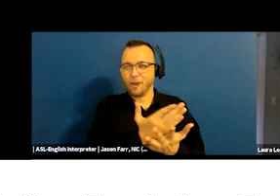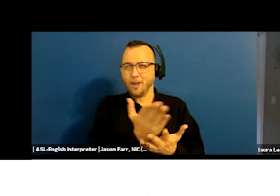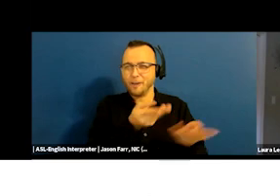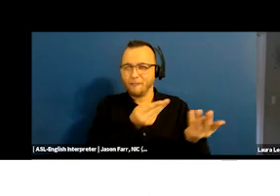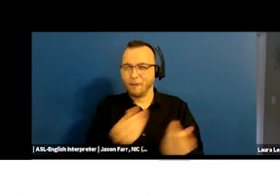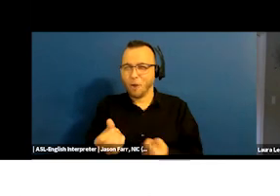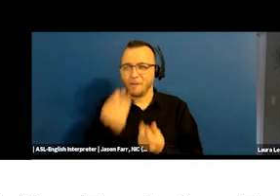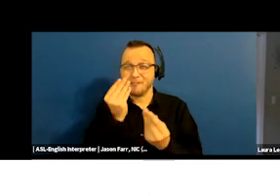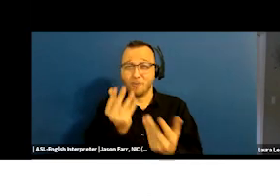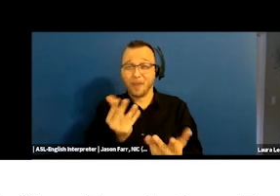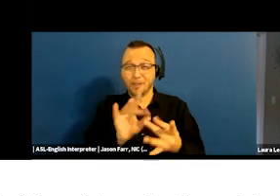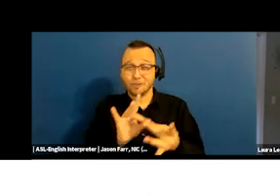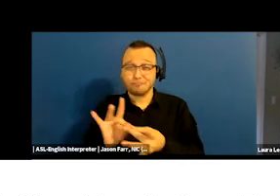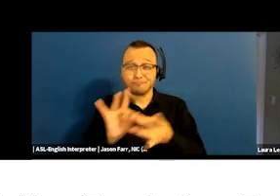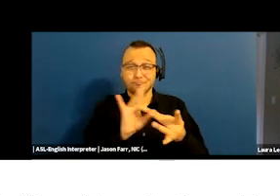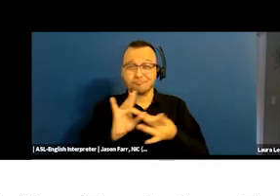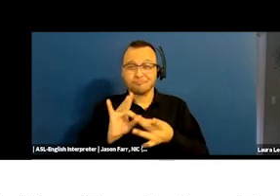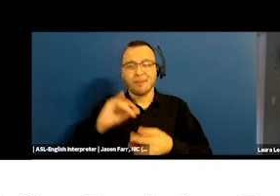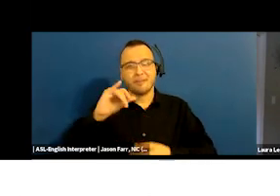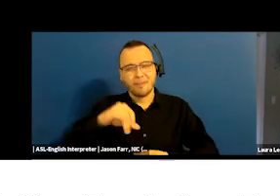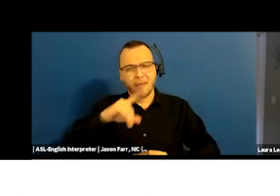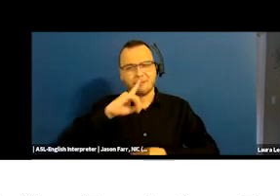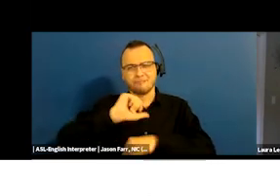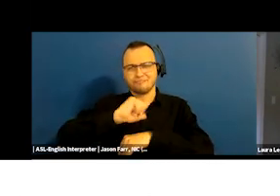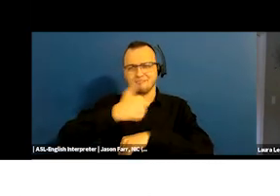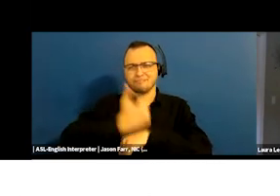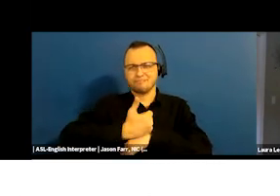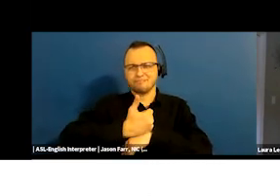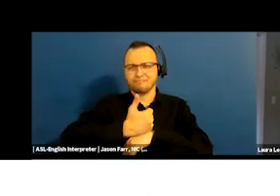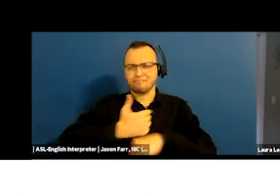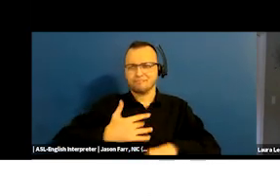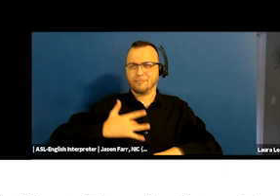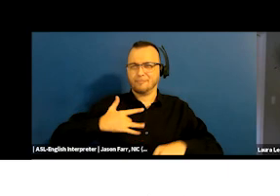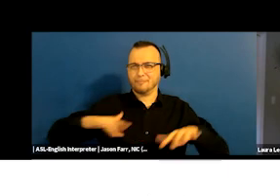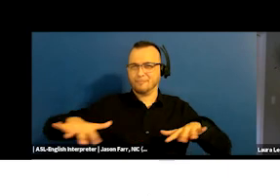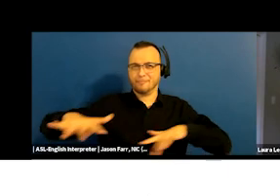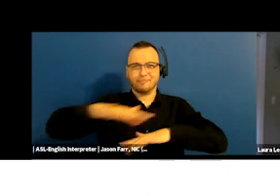but also give them a chance to articulate things that you or the staff could have done better.